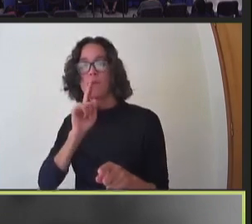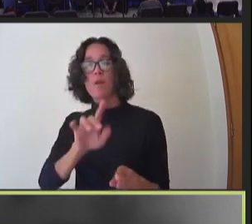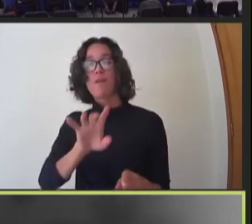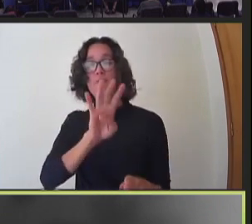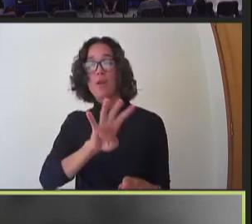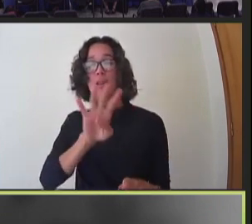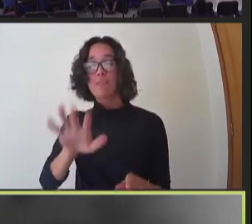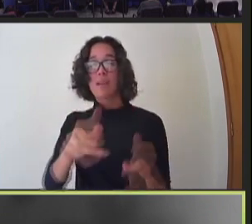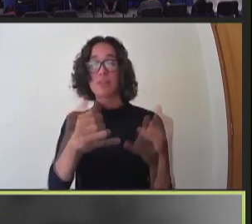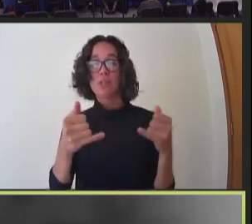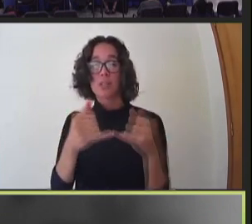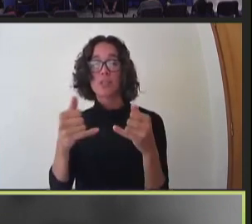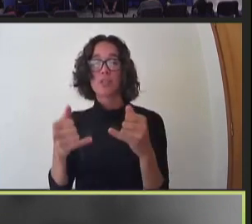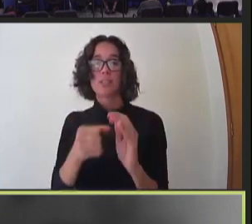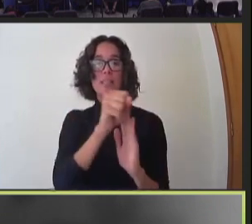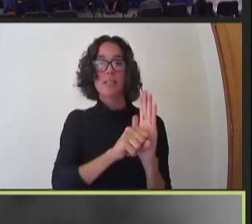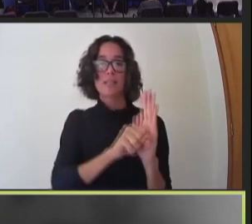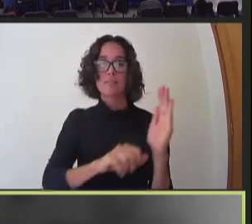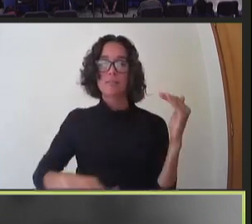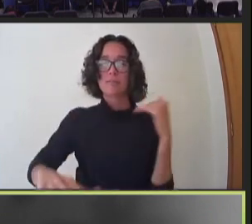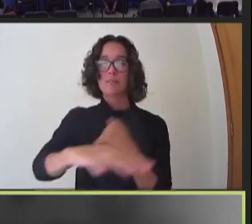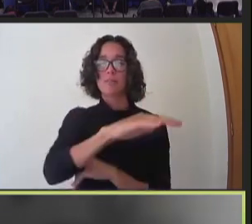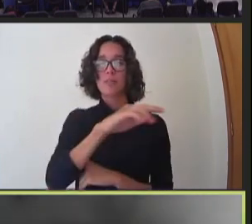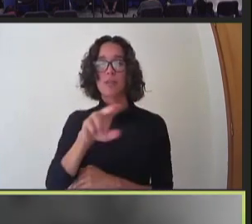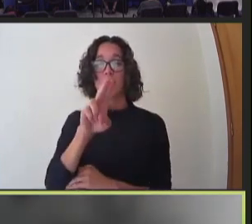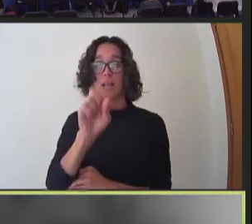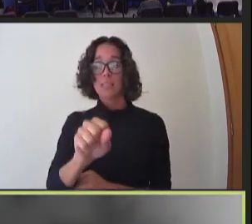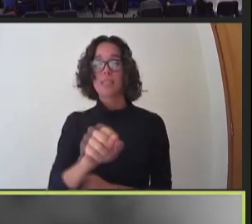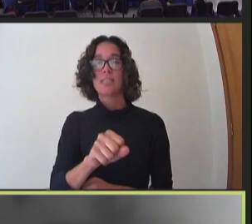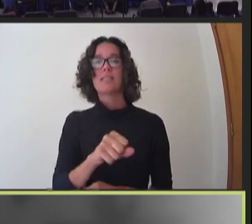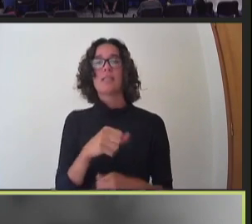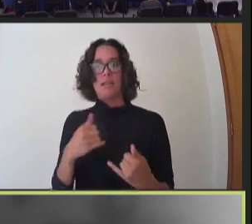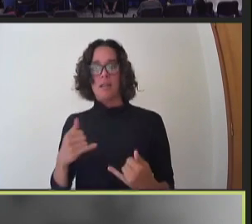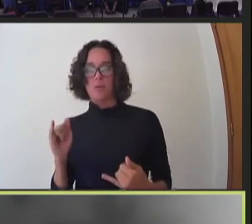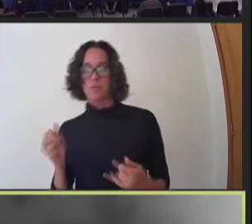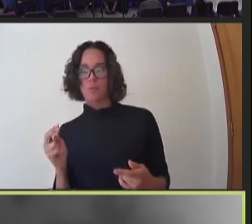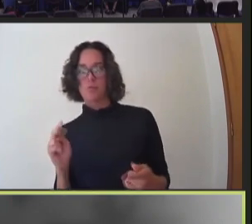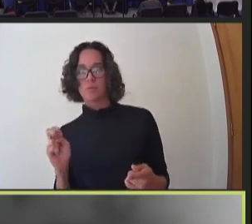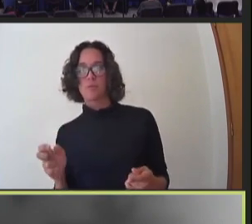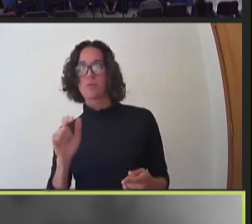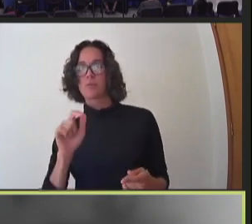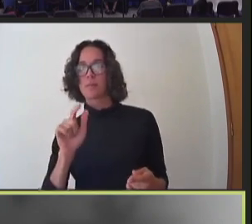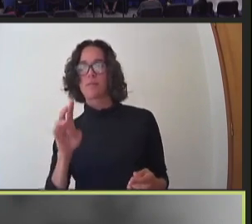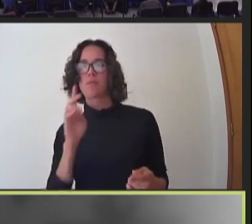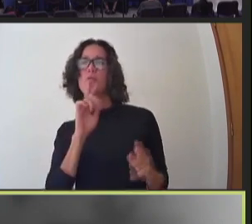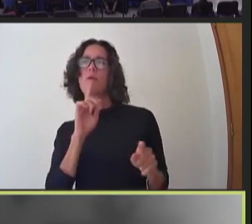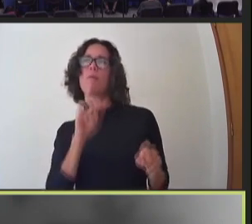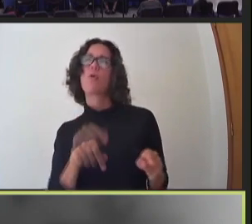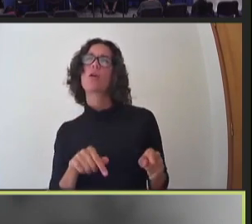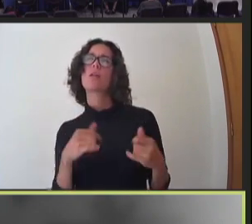and states across the United States. And by June, we are reporting now bi-directionally